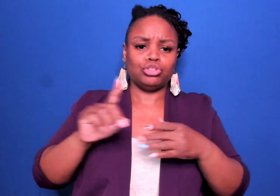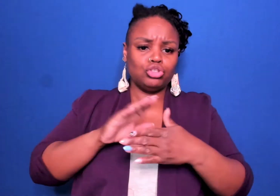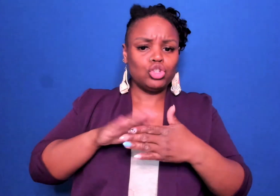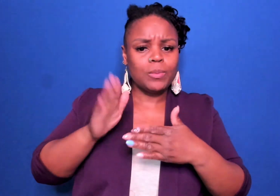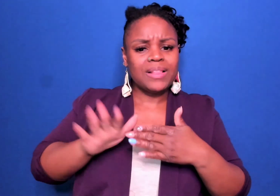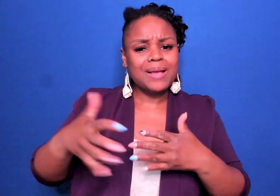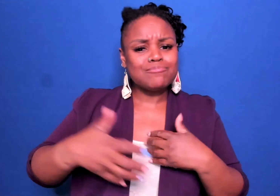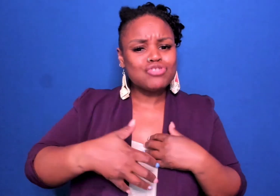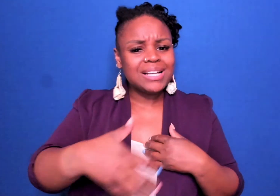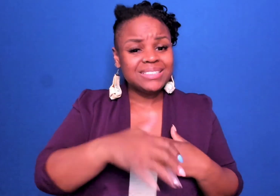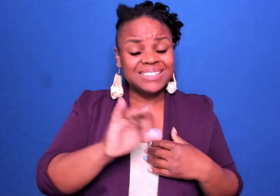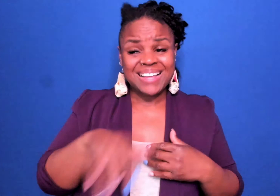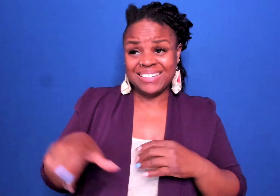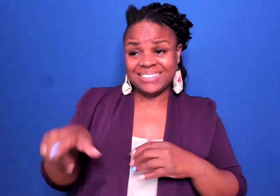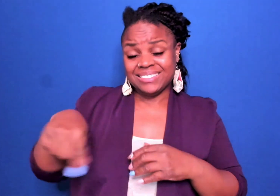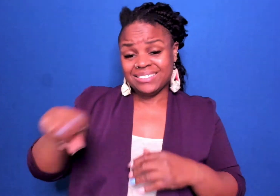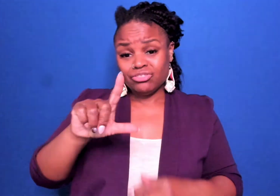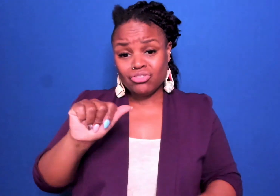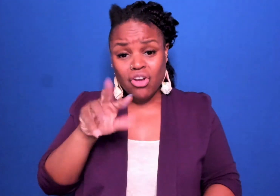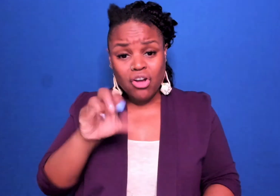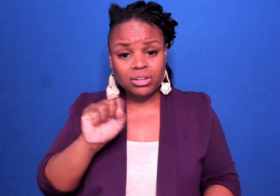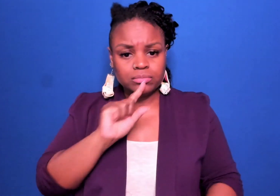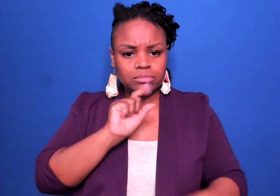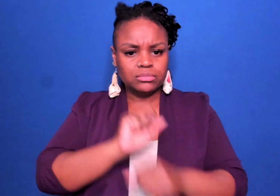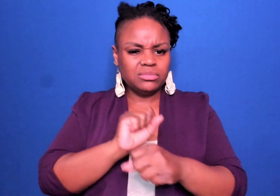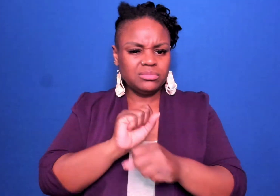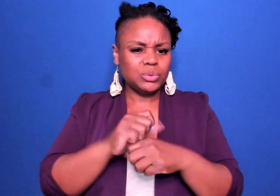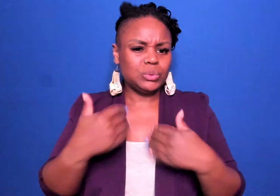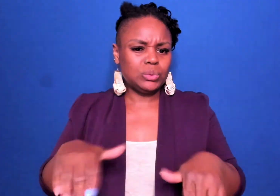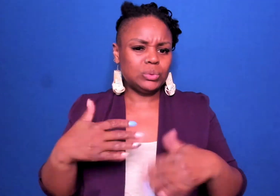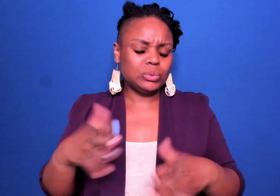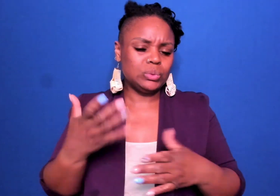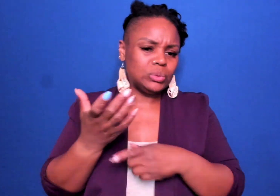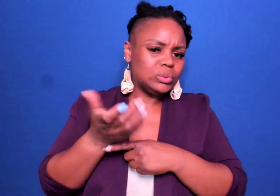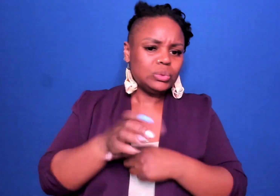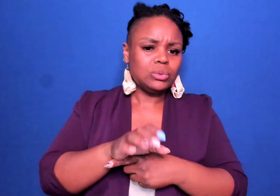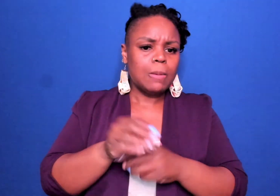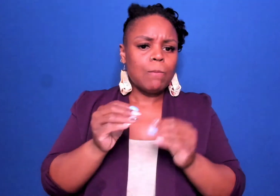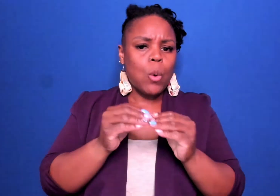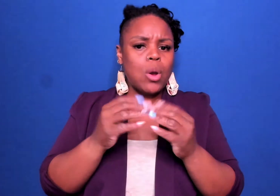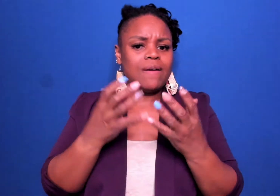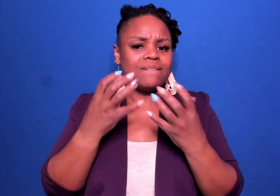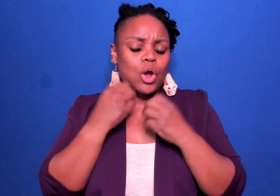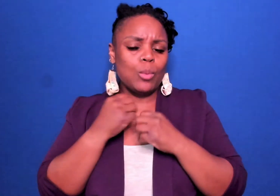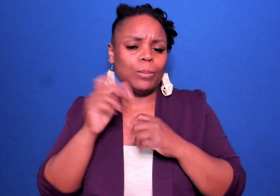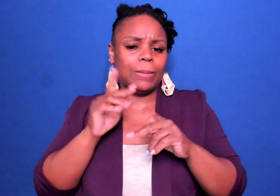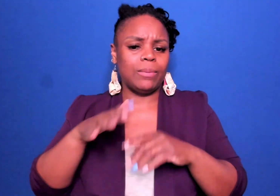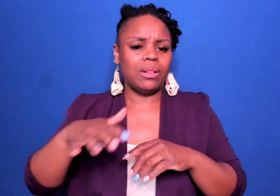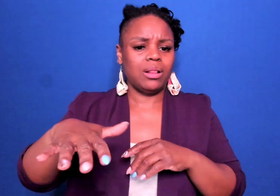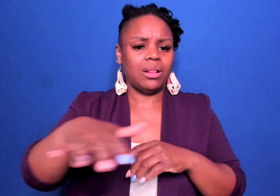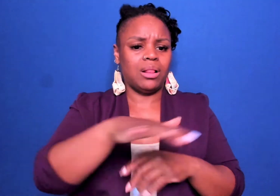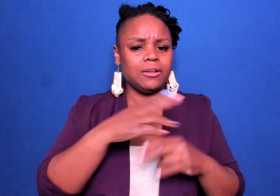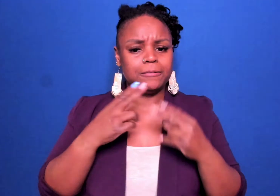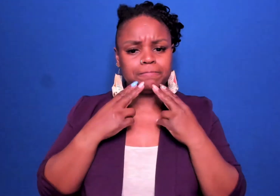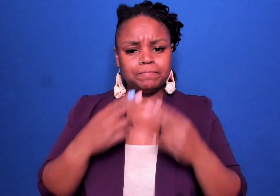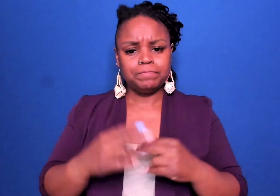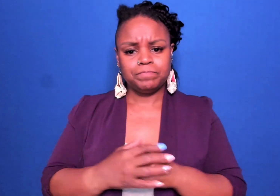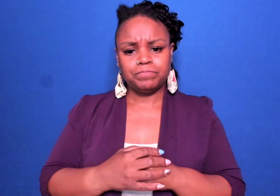to terminate their pregnancies, and these laws will only incarcerate more vulnerable populations.